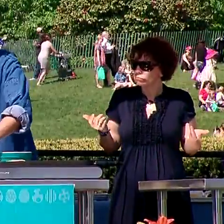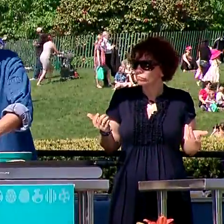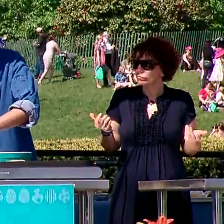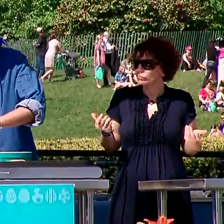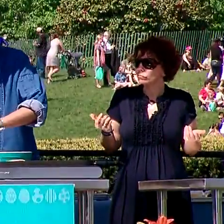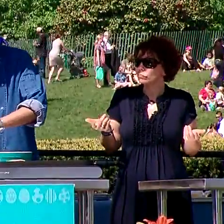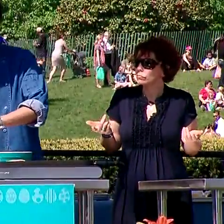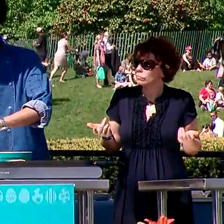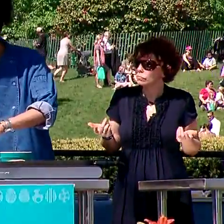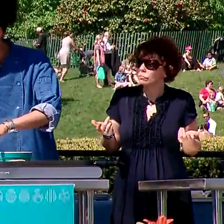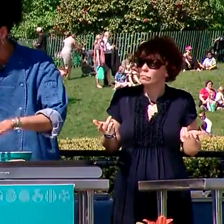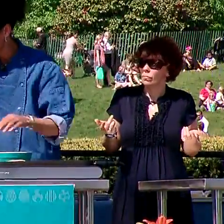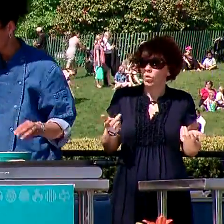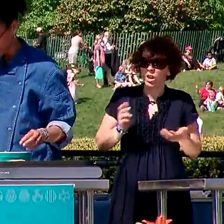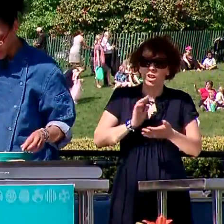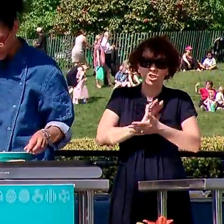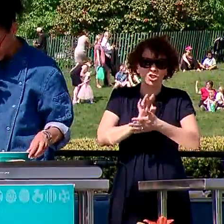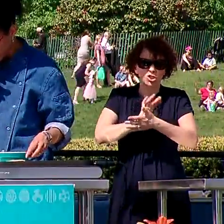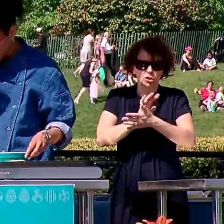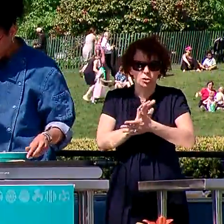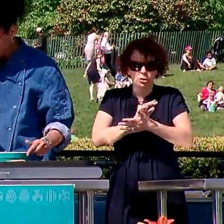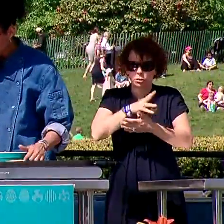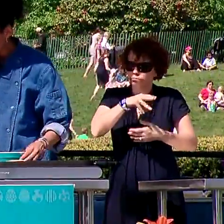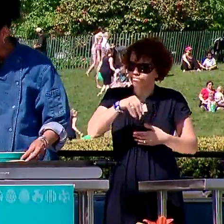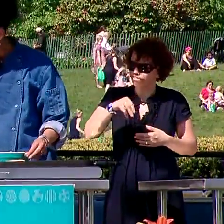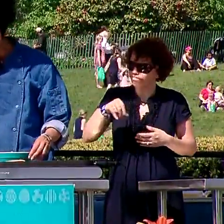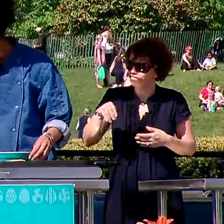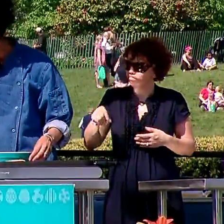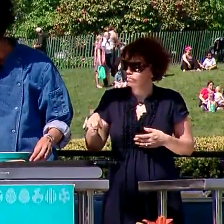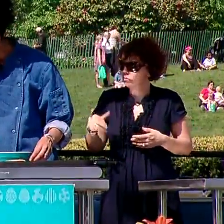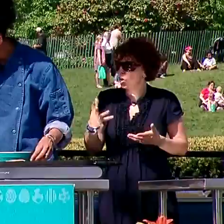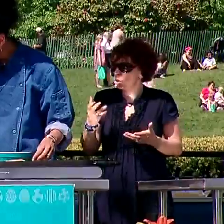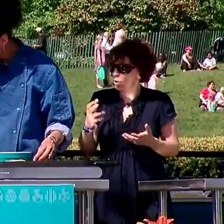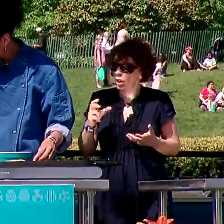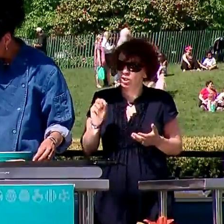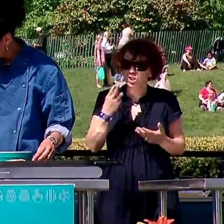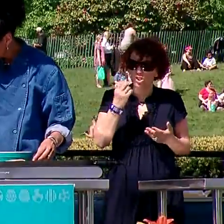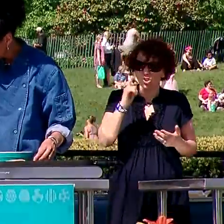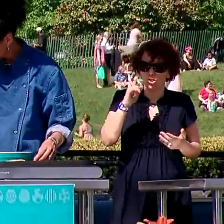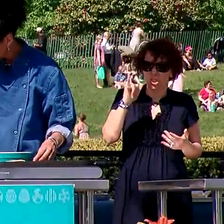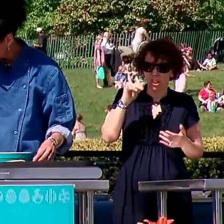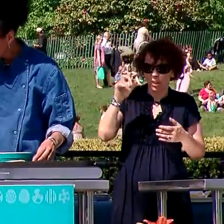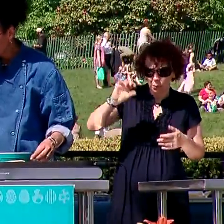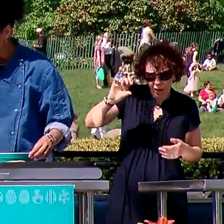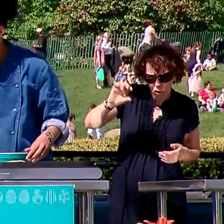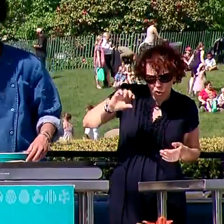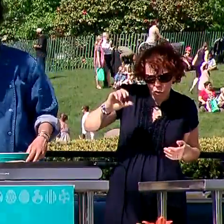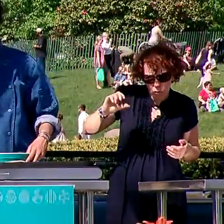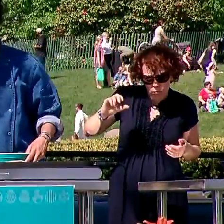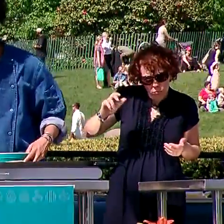All right. So put some cheese. Do you want some chili powder? Do you want some -- well, okay.